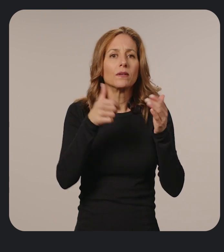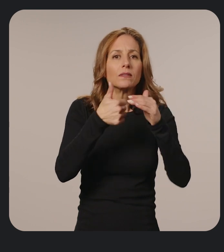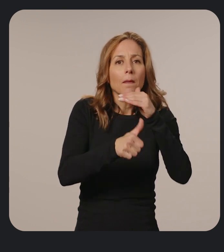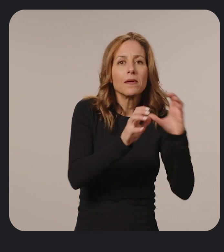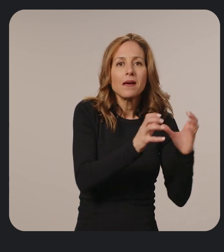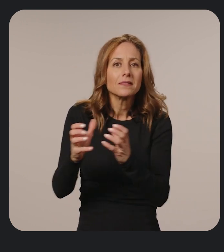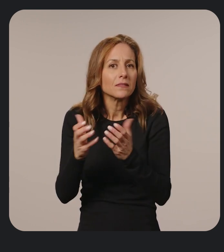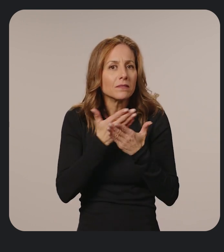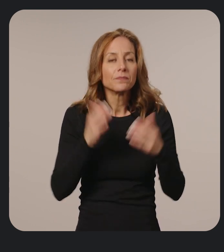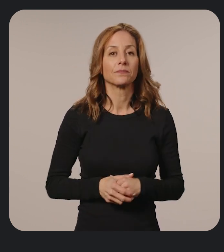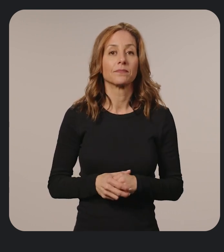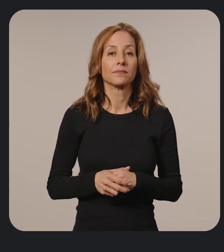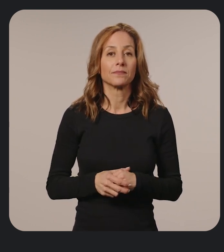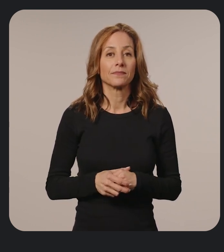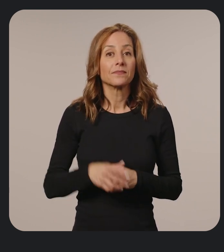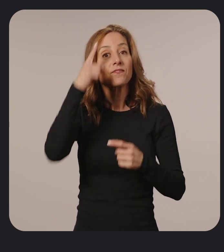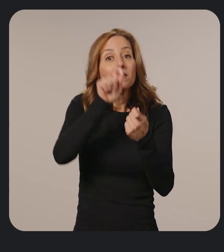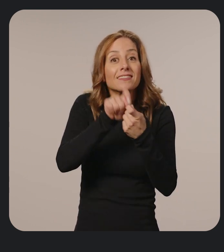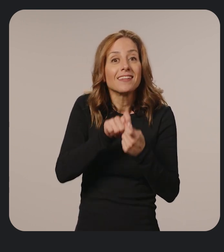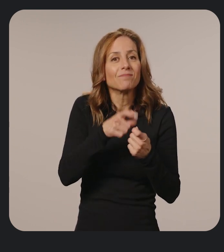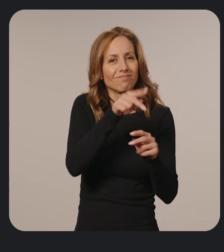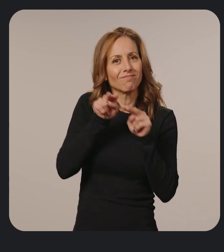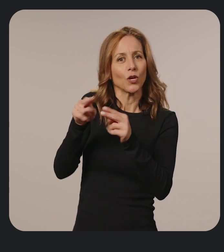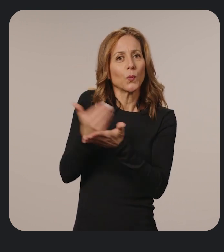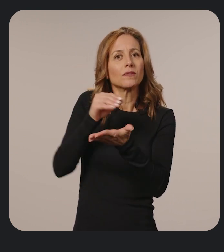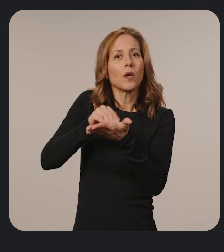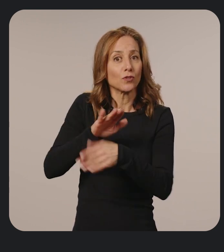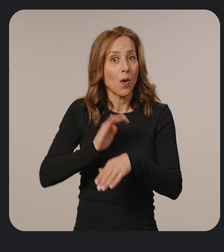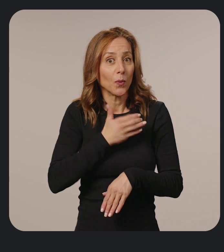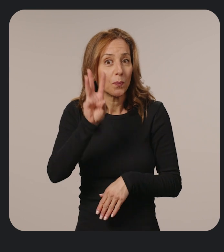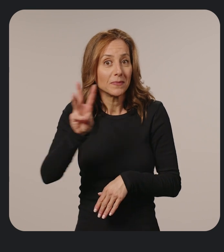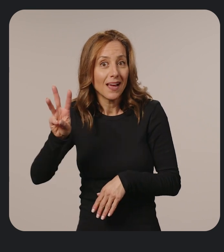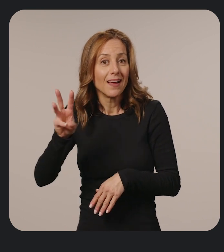so that no such subclasses are possible. For details, see our new documentation